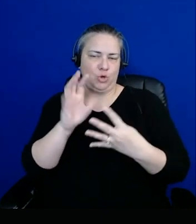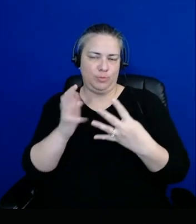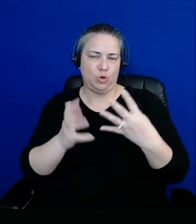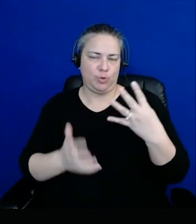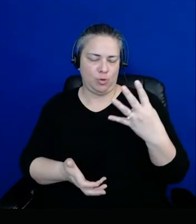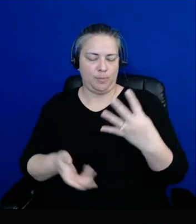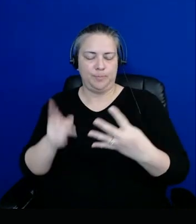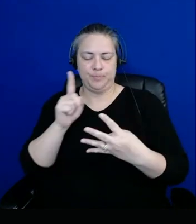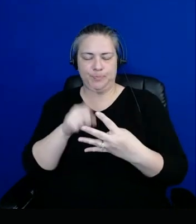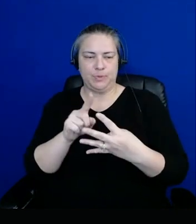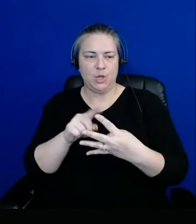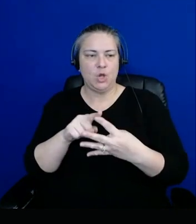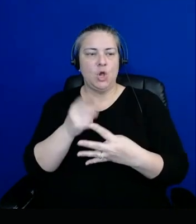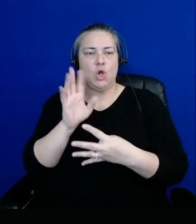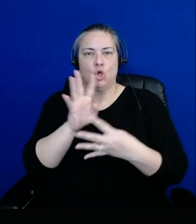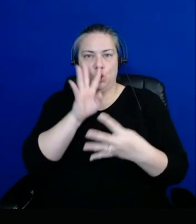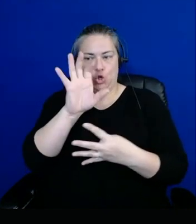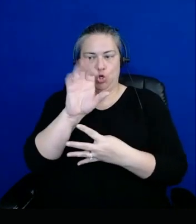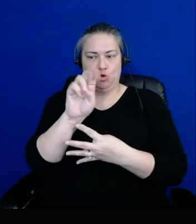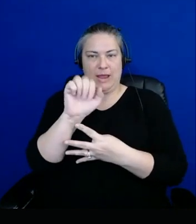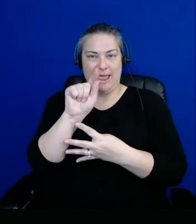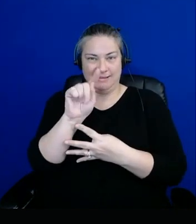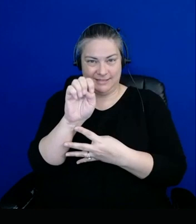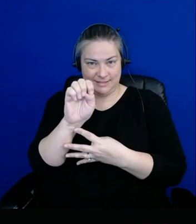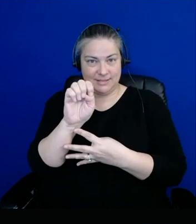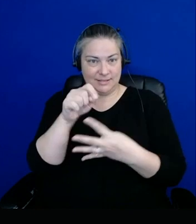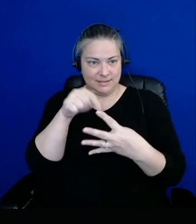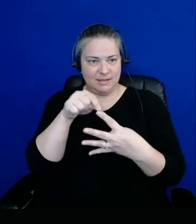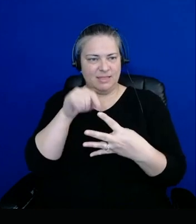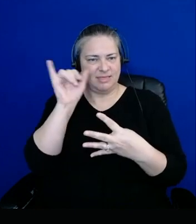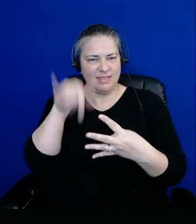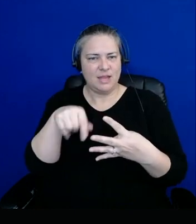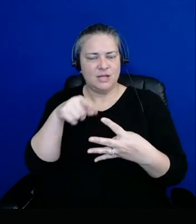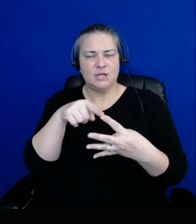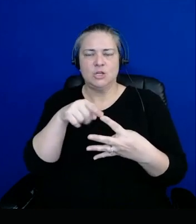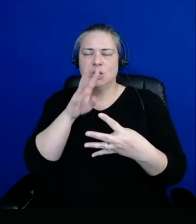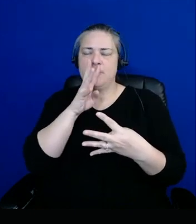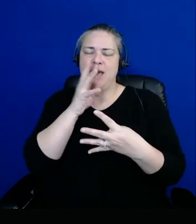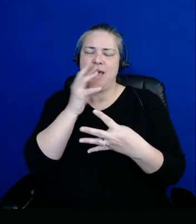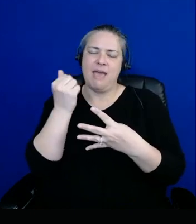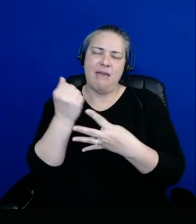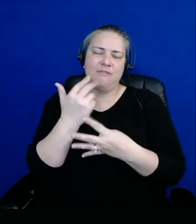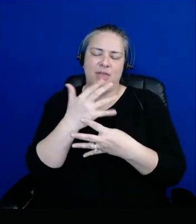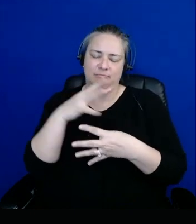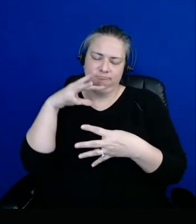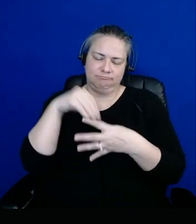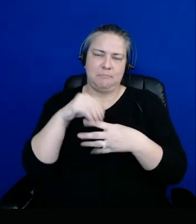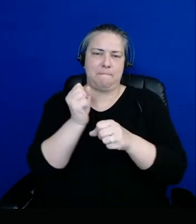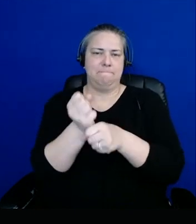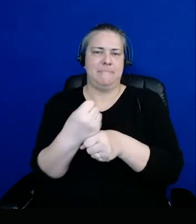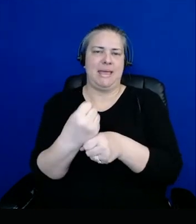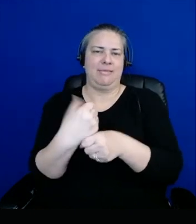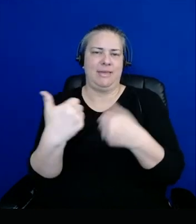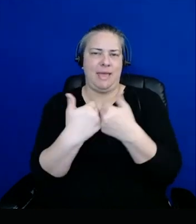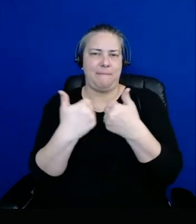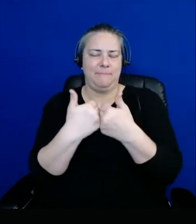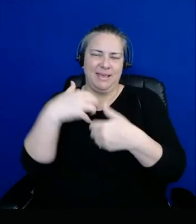categories. Create is the phase that really talks about everything that goes into making your game - the content,